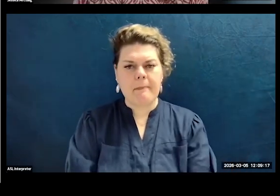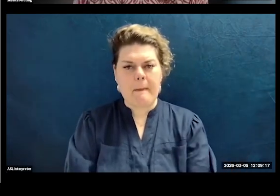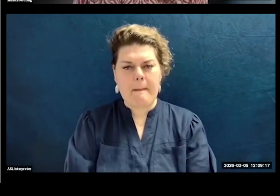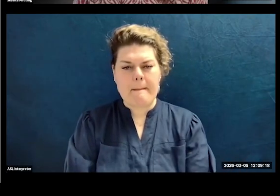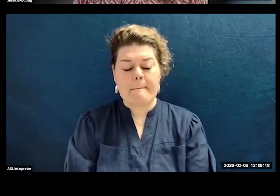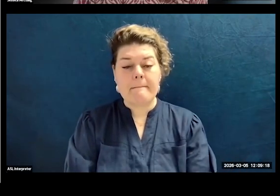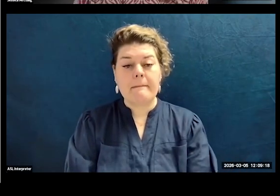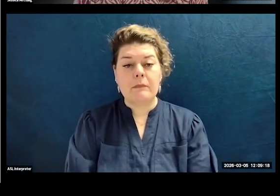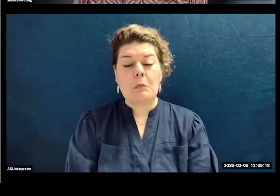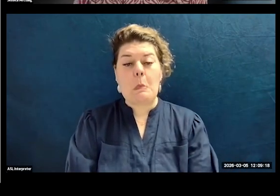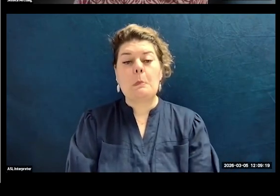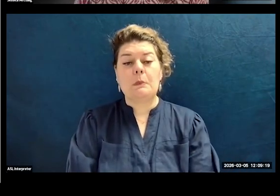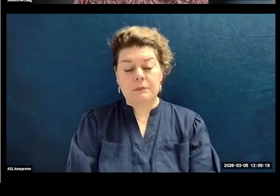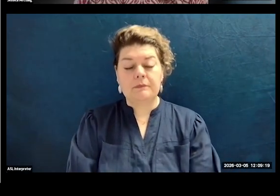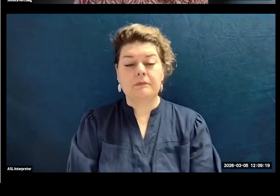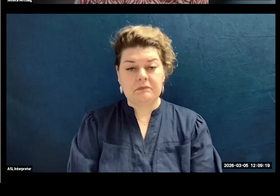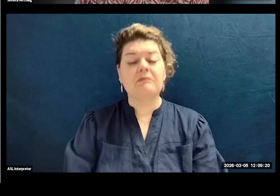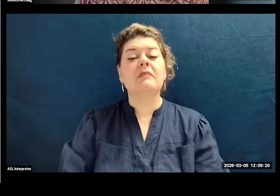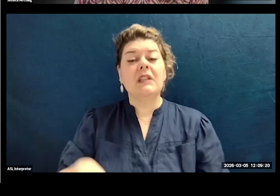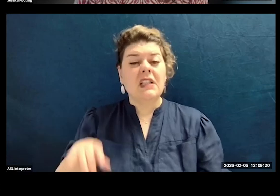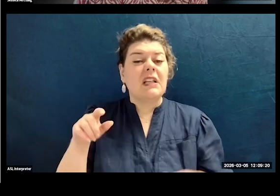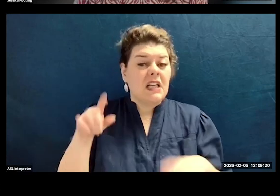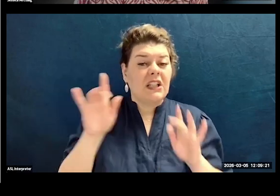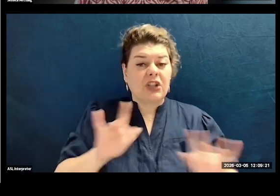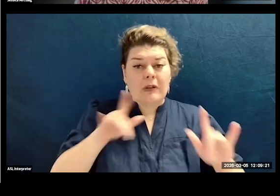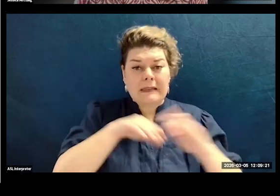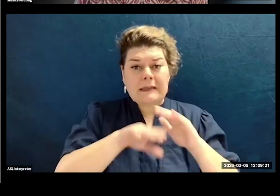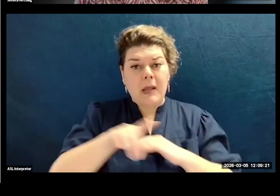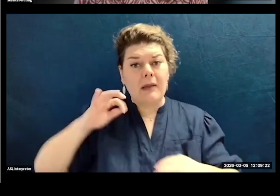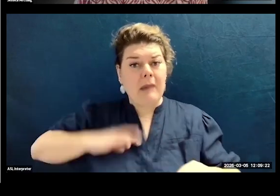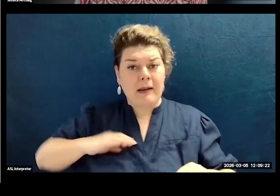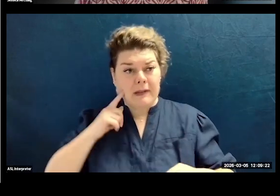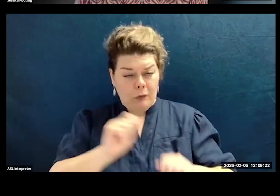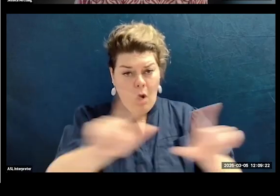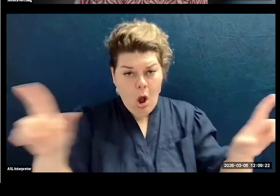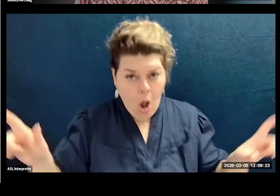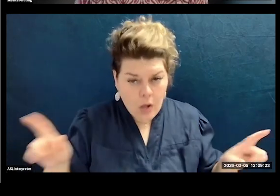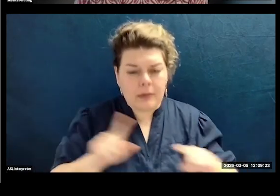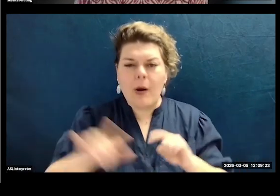In addition to being beneficial for all of us, digital accessibility is also required under the law.